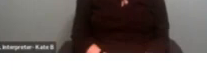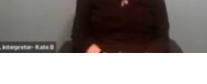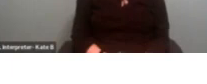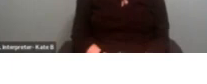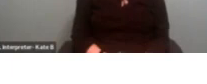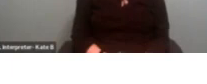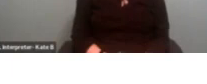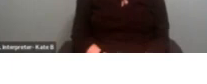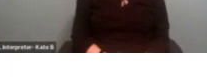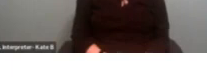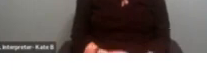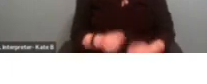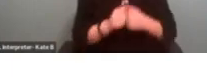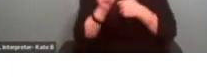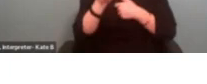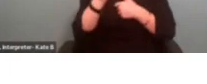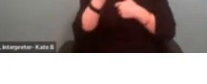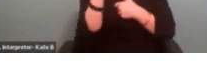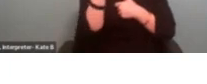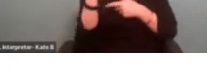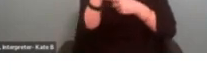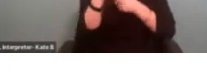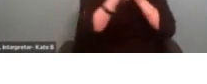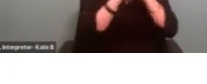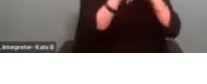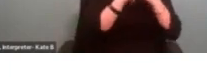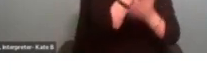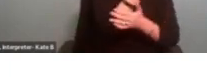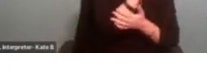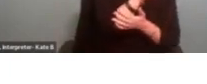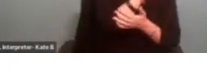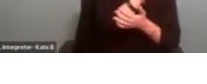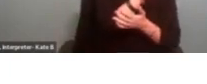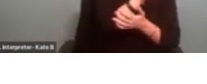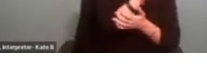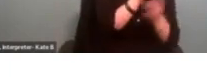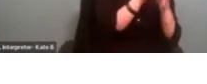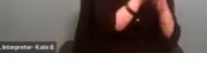YouTube: The wraparound movement began in the 1980s in response to the lack of effective